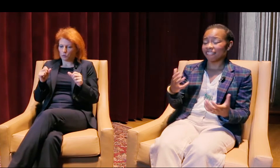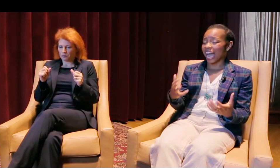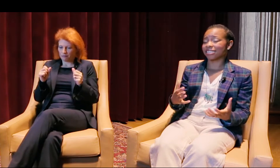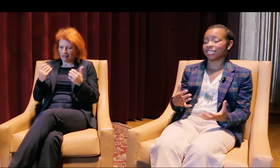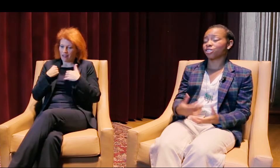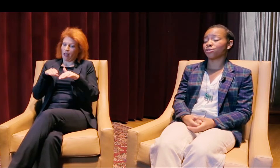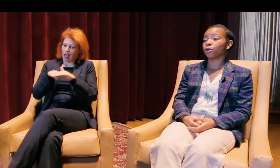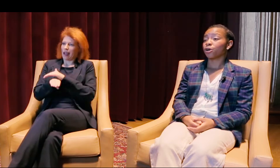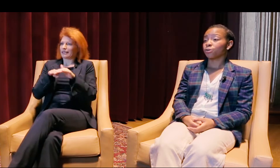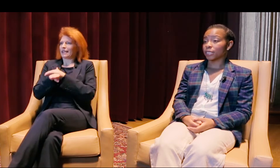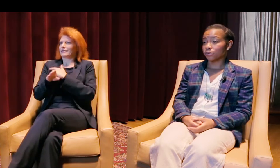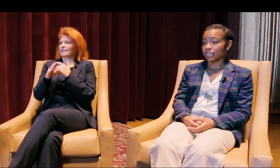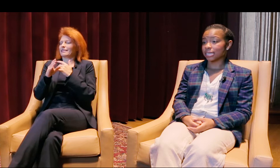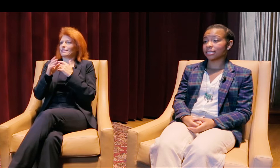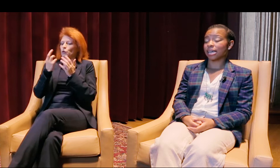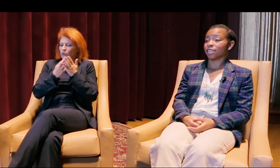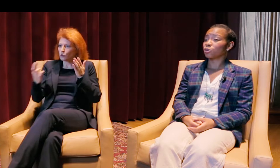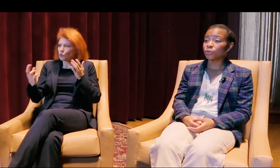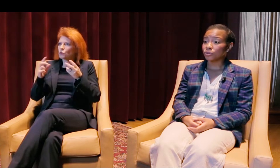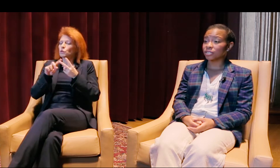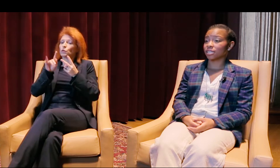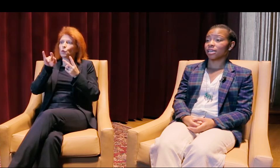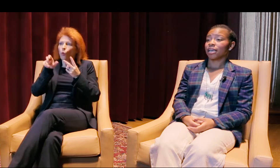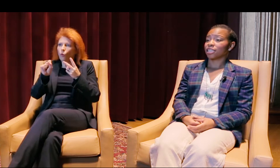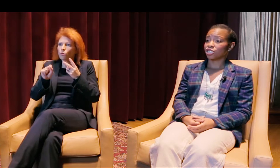to have access to resources, tools and strategies.